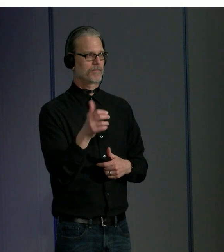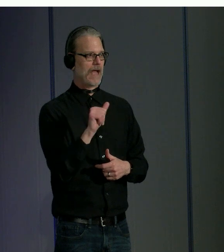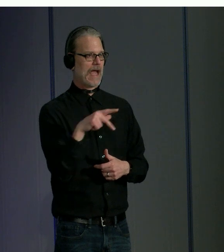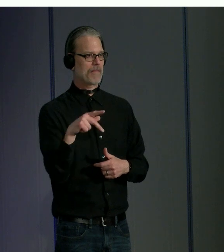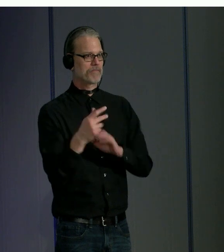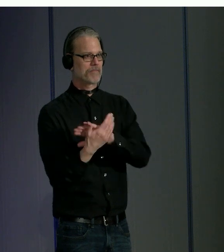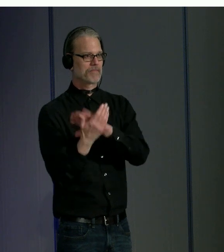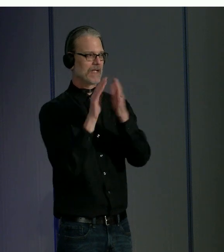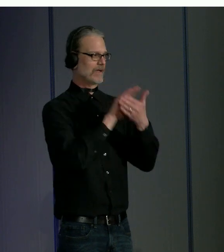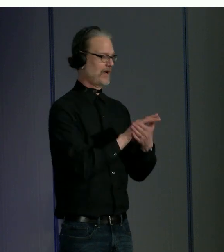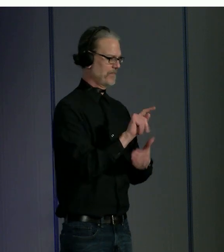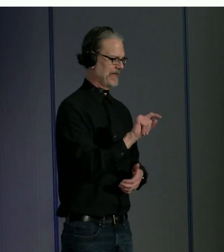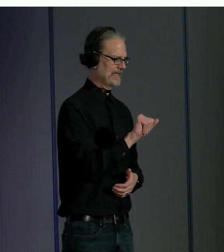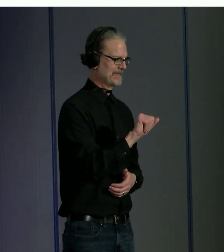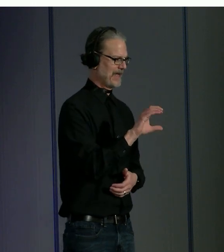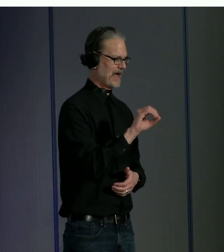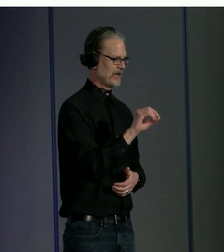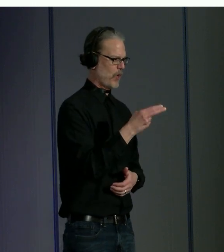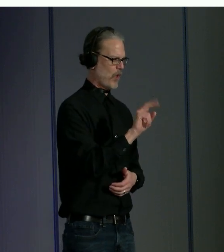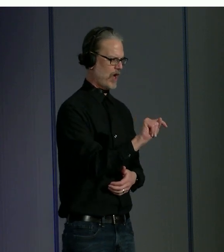Nobody wants to eat at KenTacoHut.